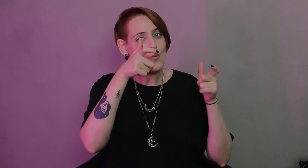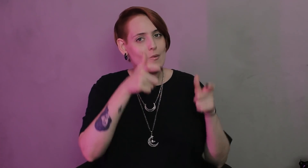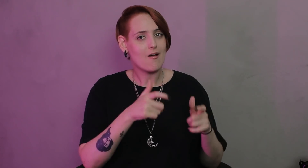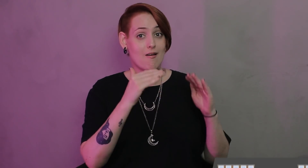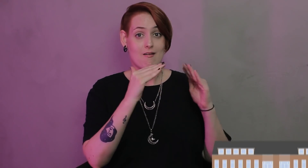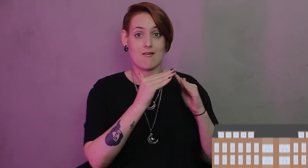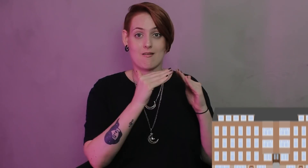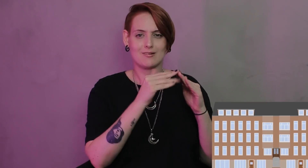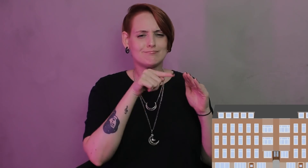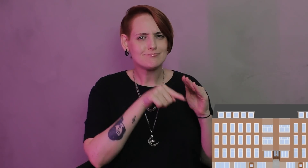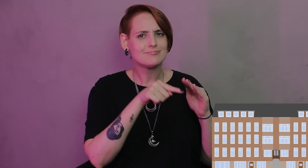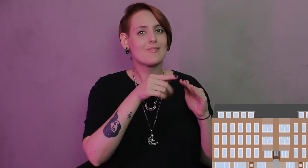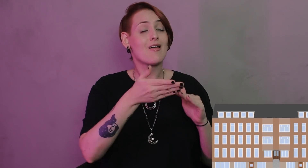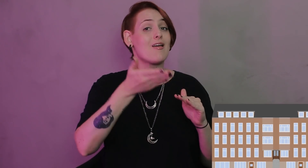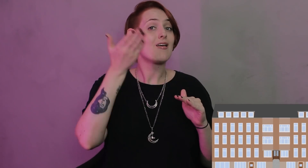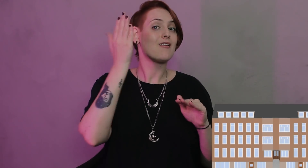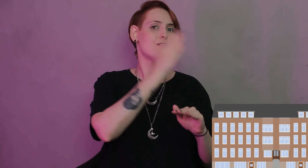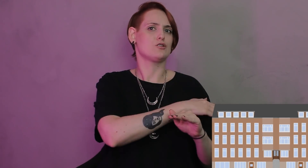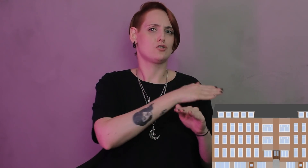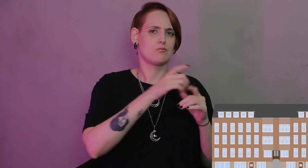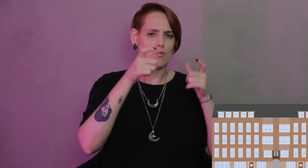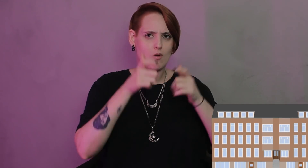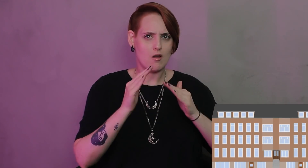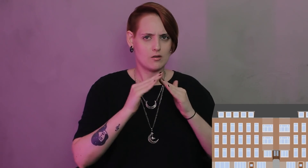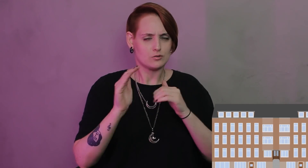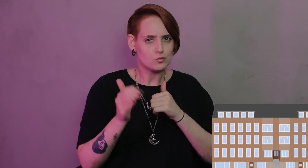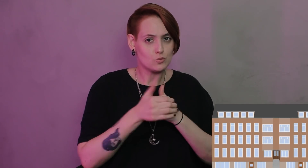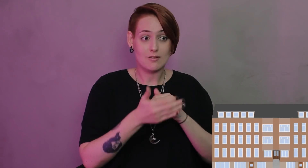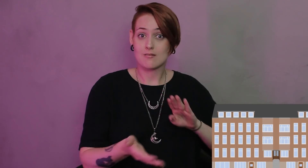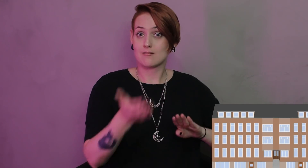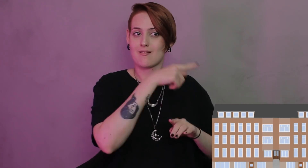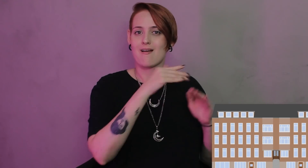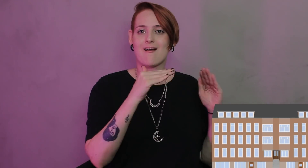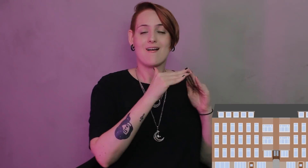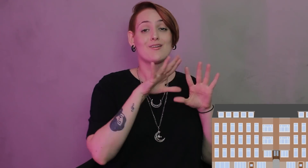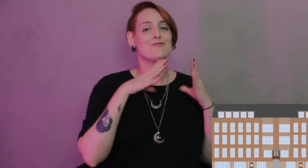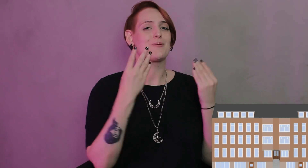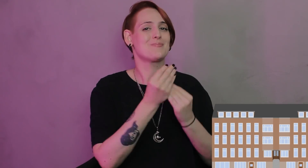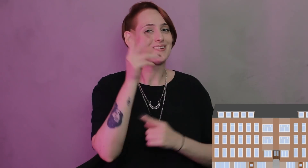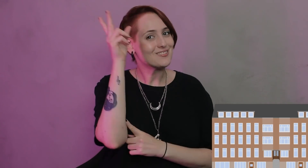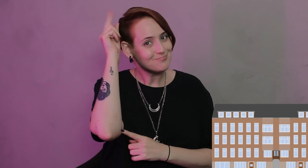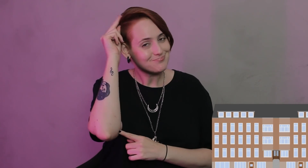where the Frank family lived before the “Secret Annex”.